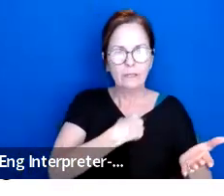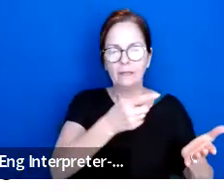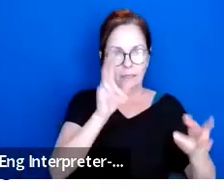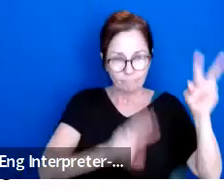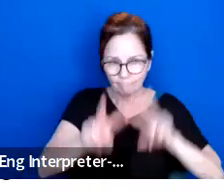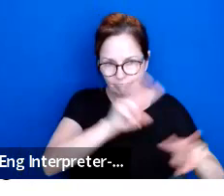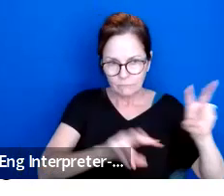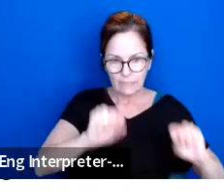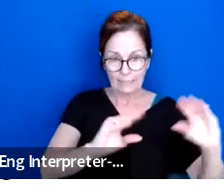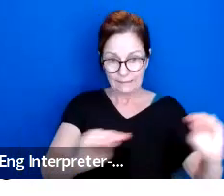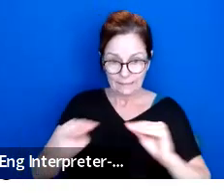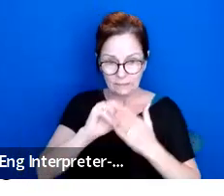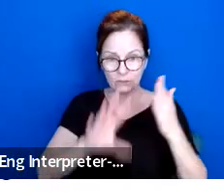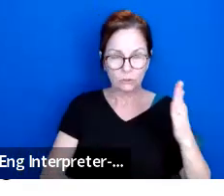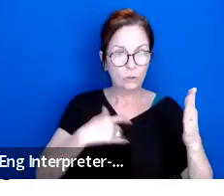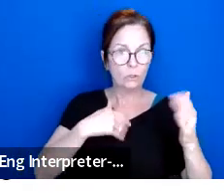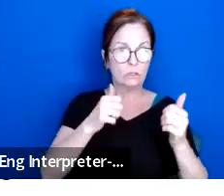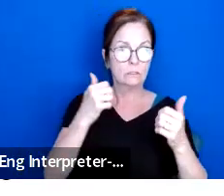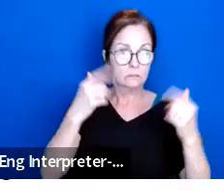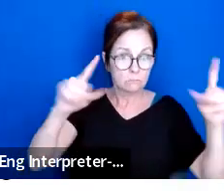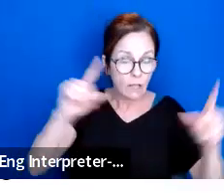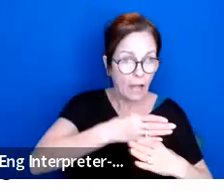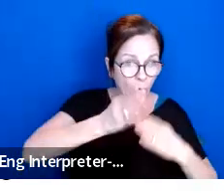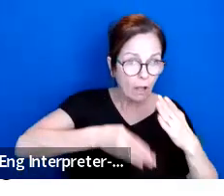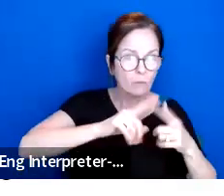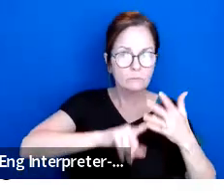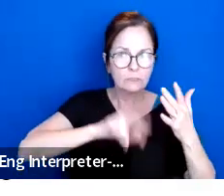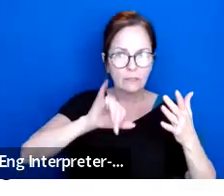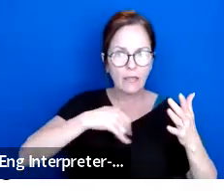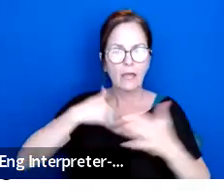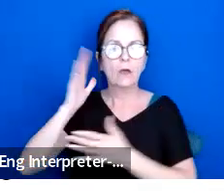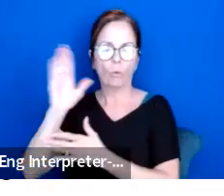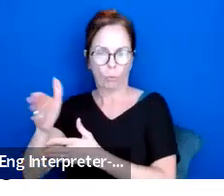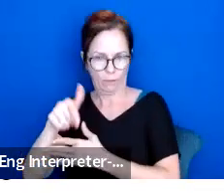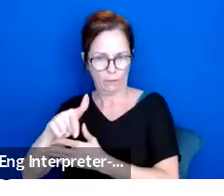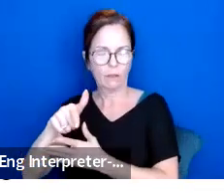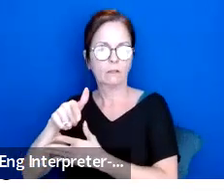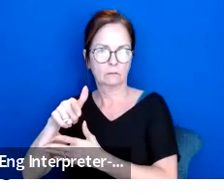That they would have access to Canvas, but all of that should be on a hybrid class would be pre-negotiated.